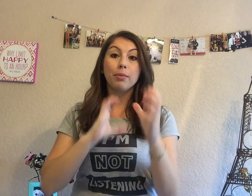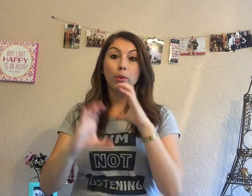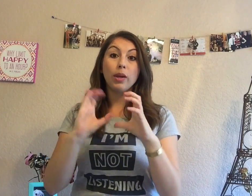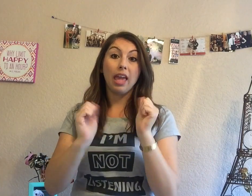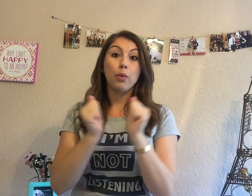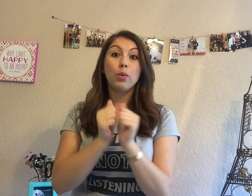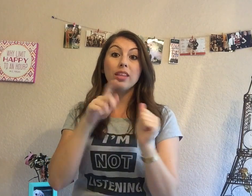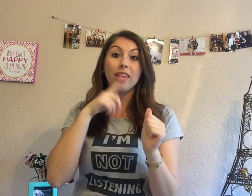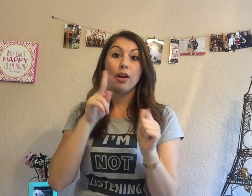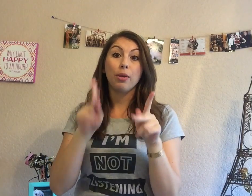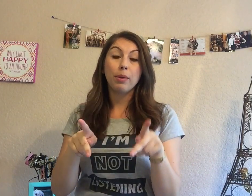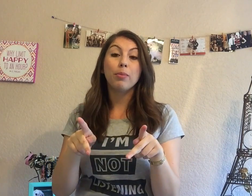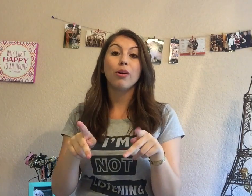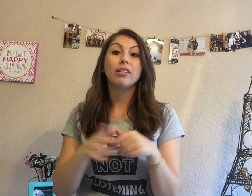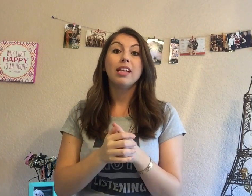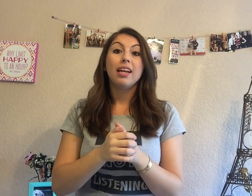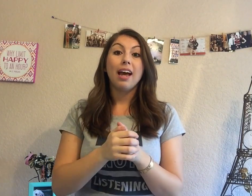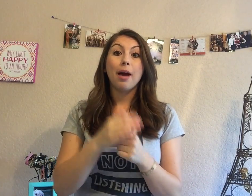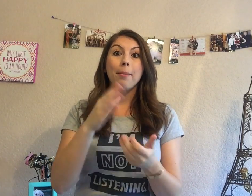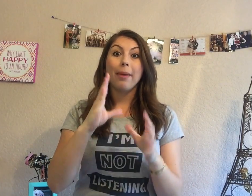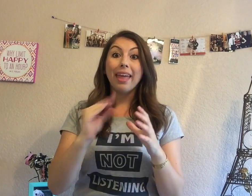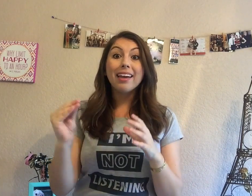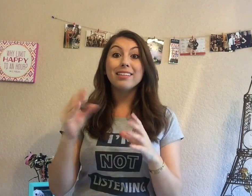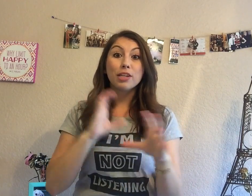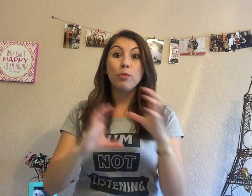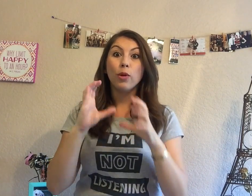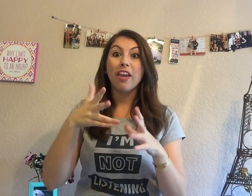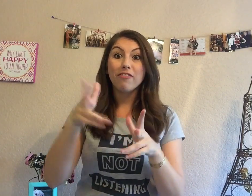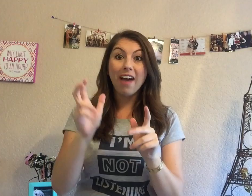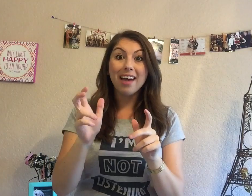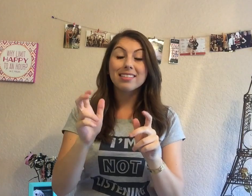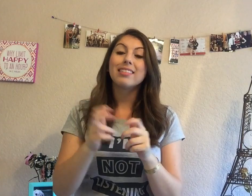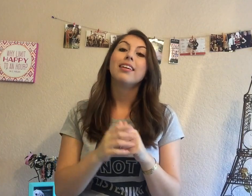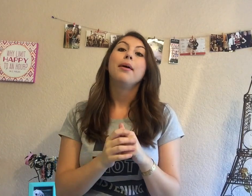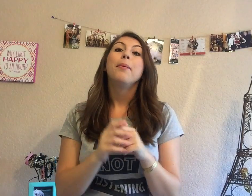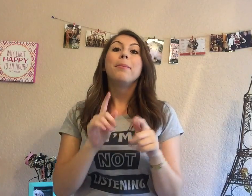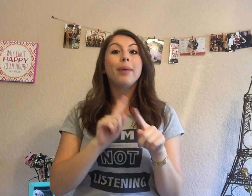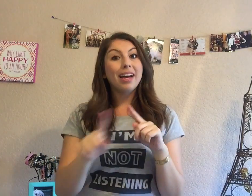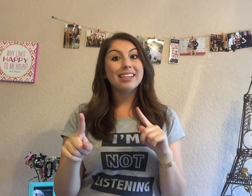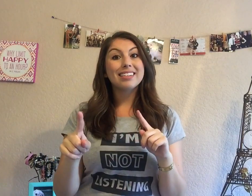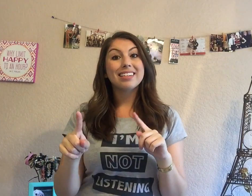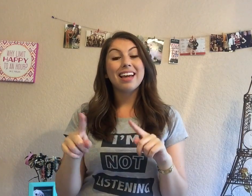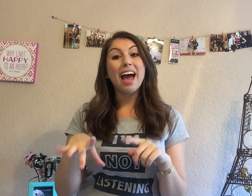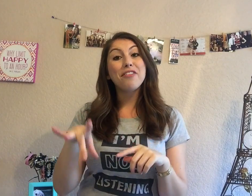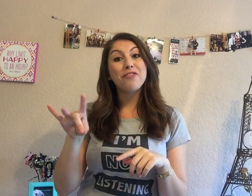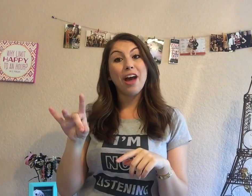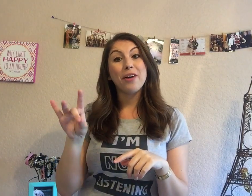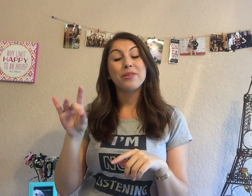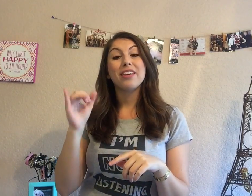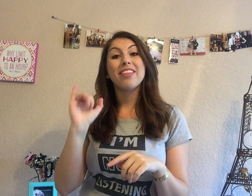communicate with hearing people and communicate fast. But I have found that